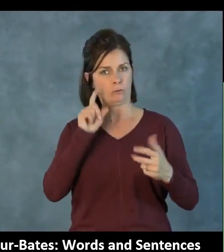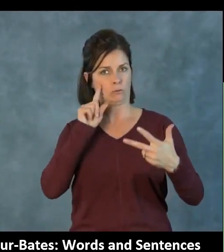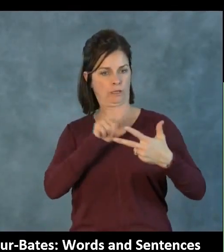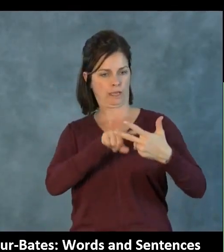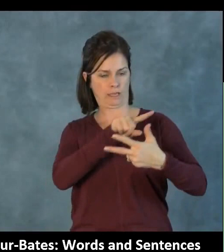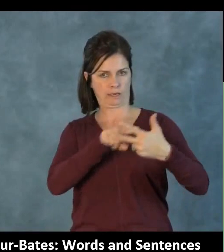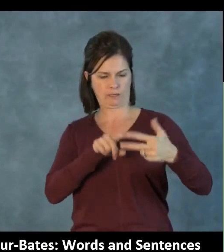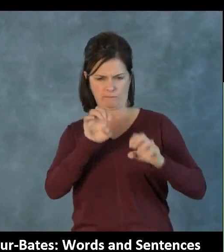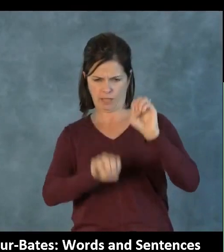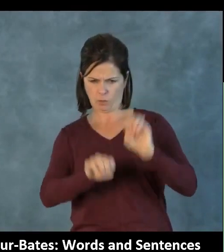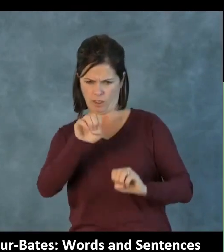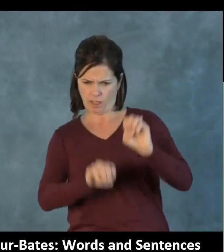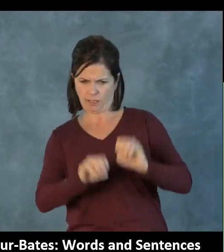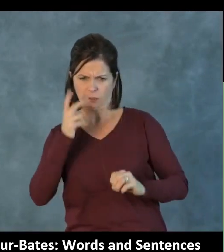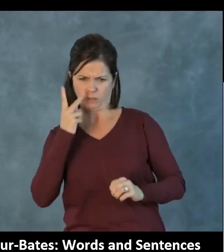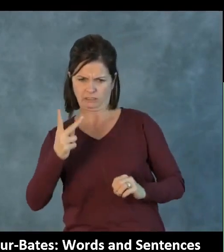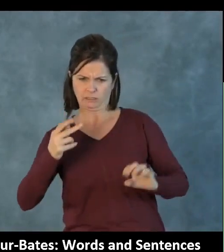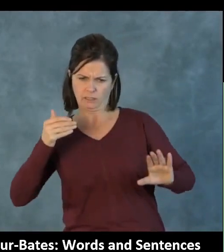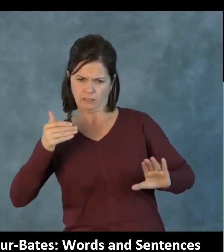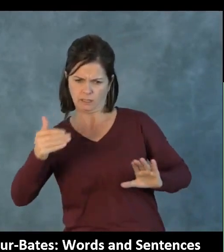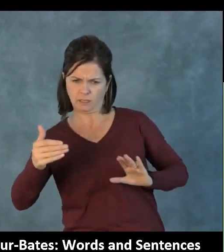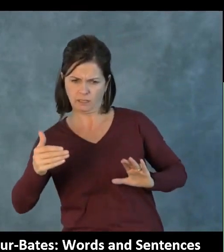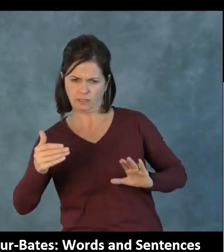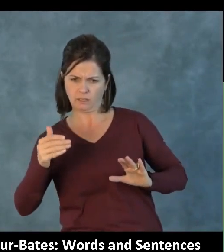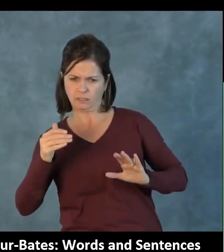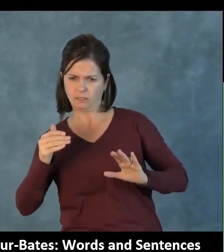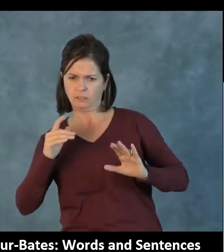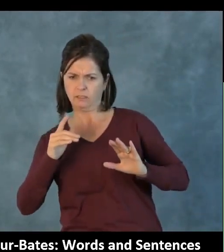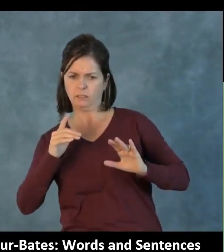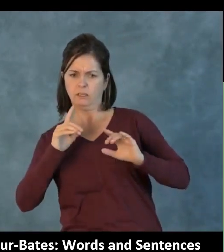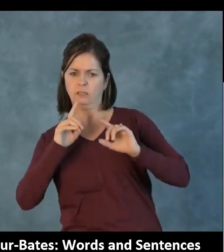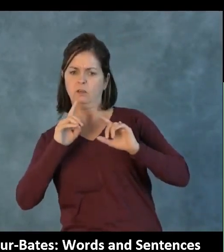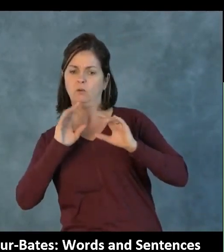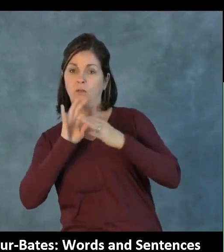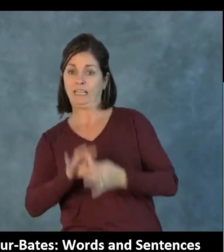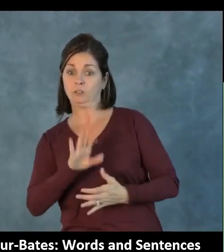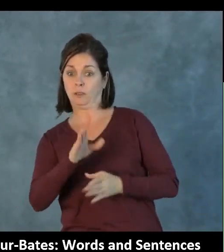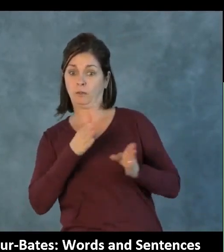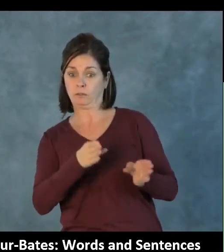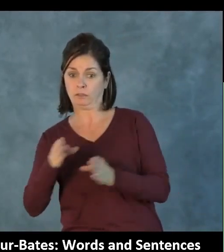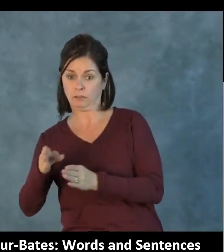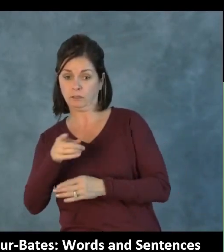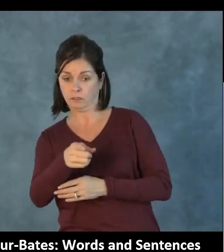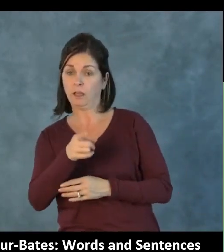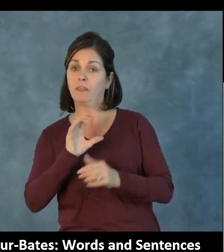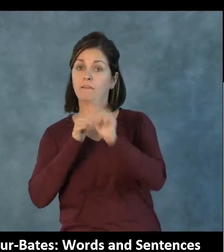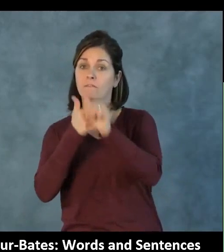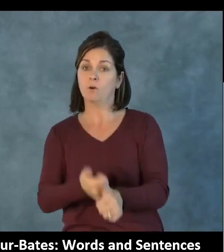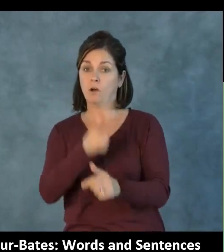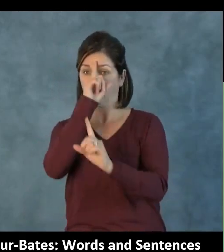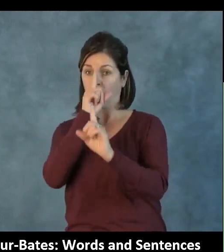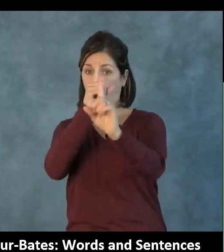You can see over time if a child, in terms of their modality use, is following the goals